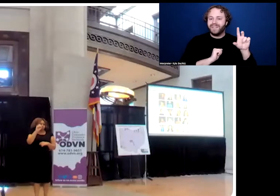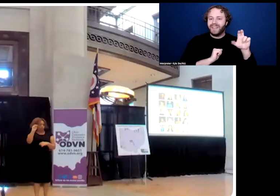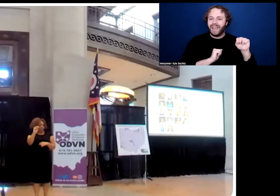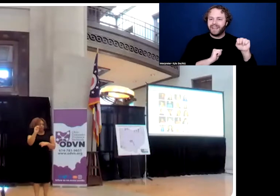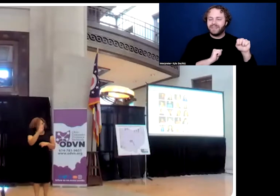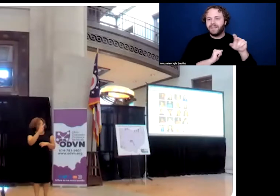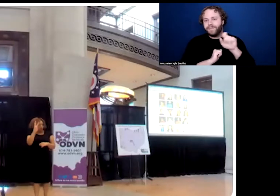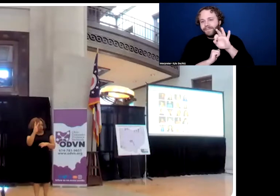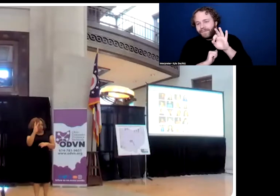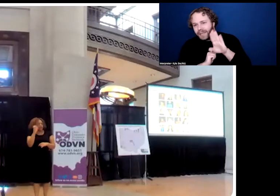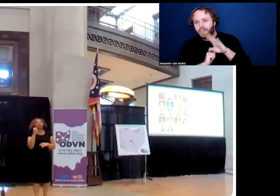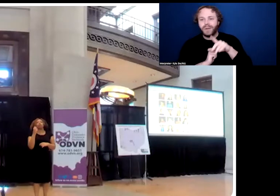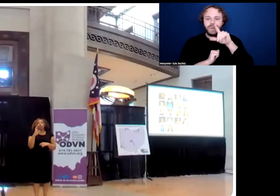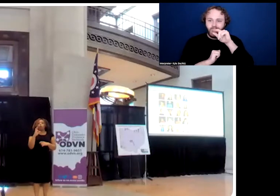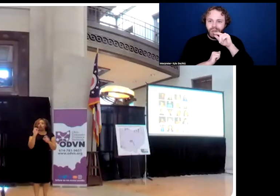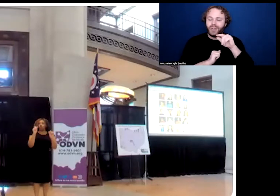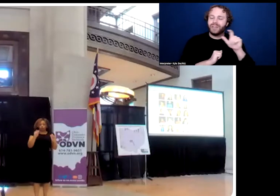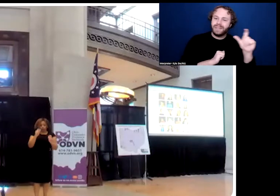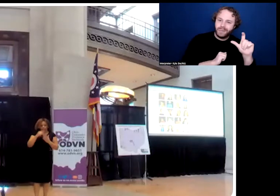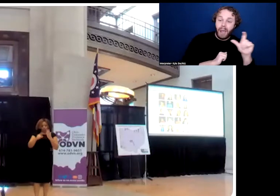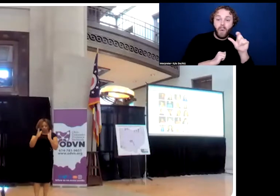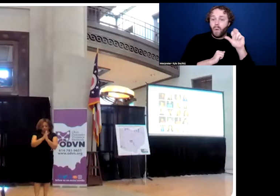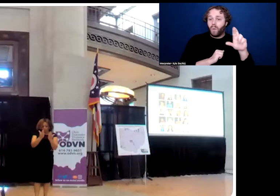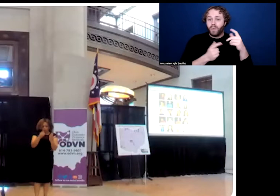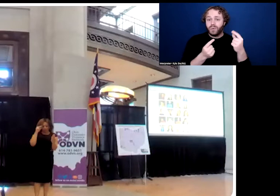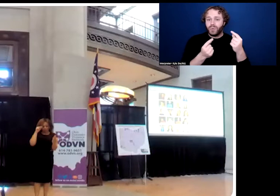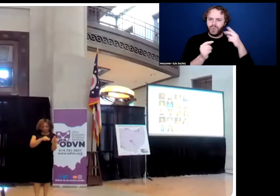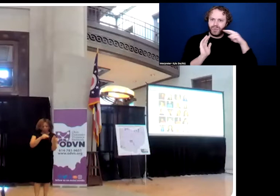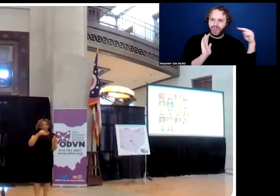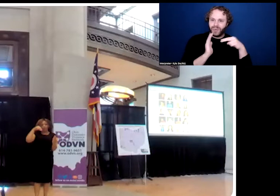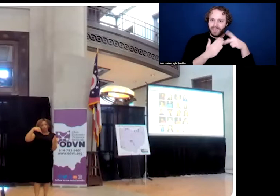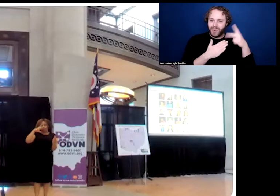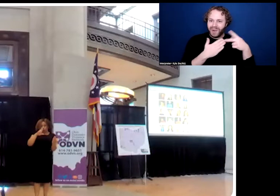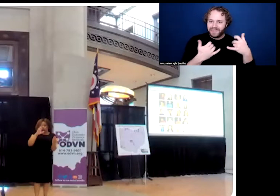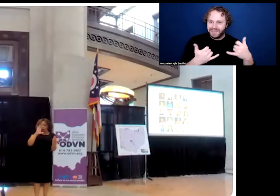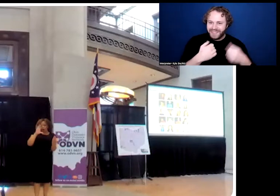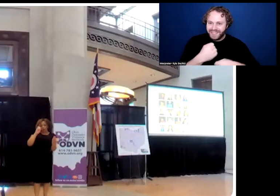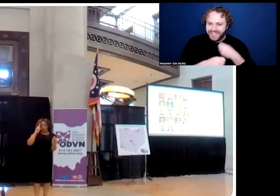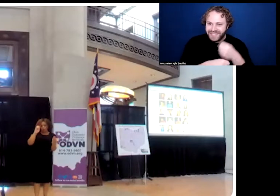Or better yet, you can check out the program this year. It's so easy. And how cool is this?